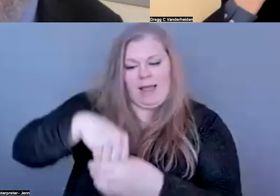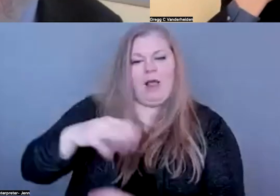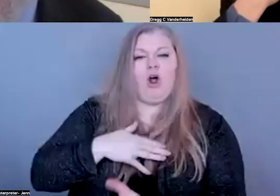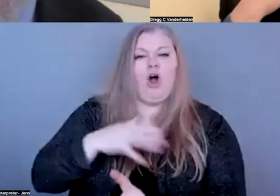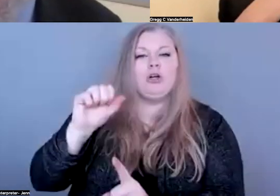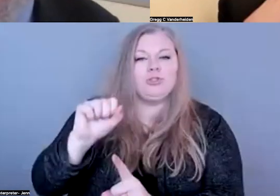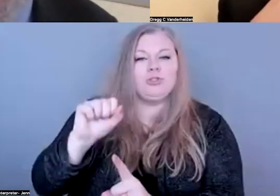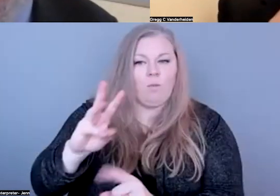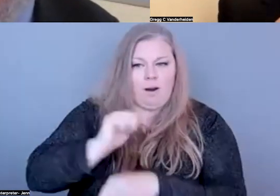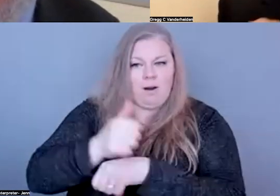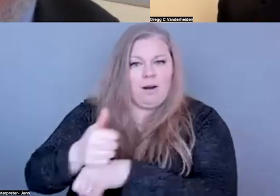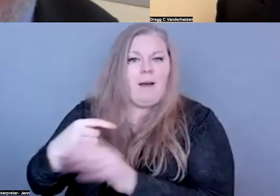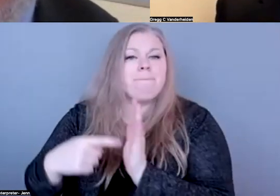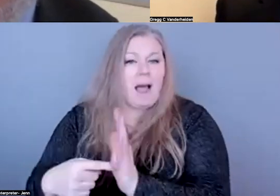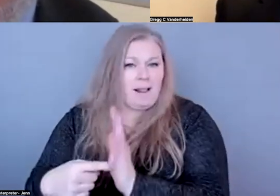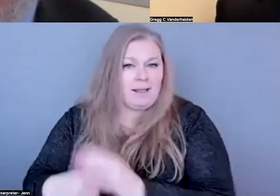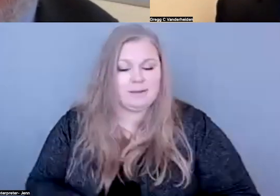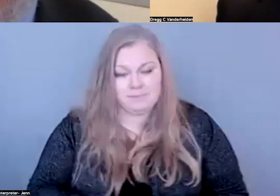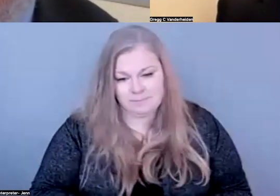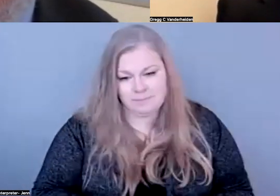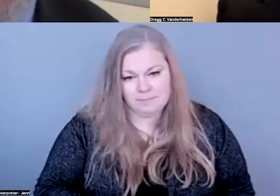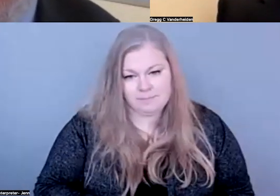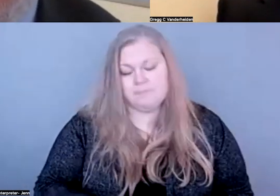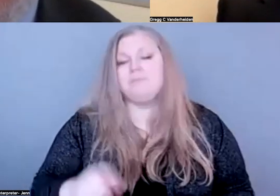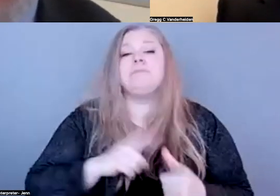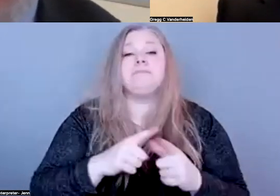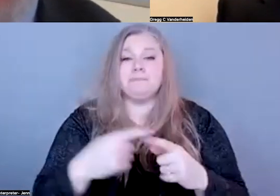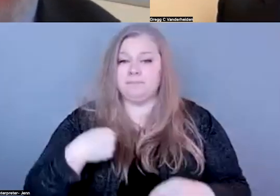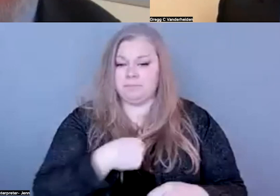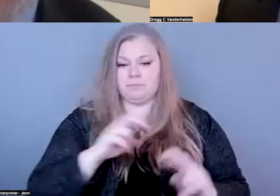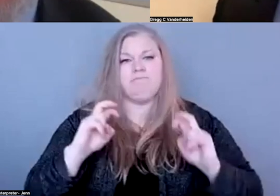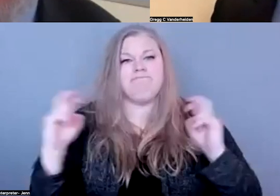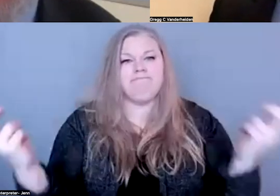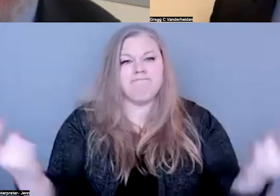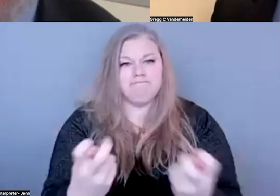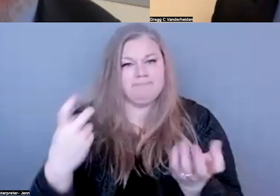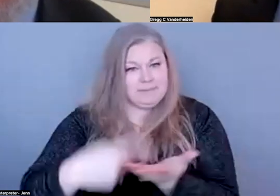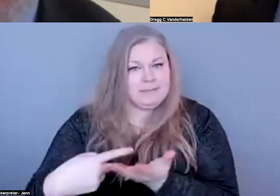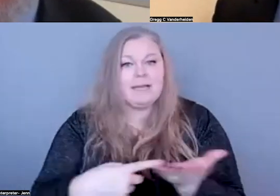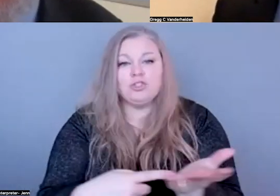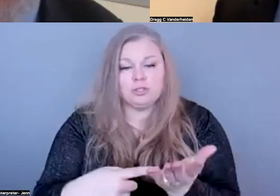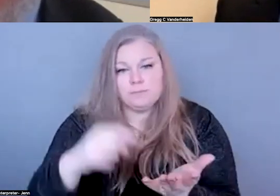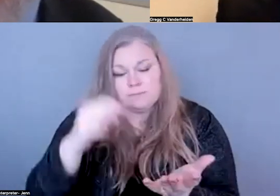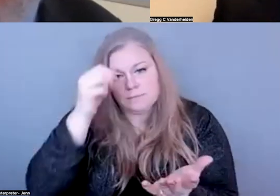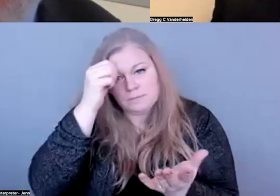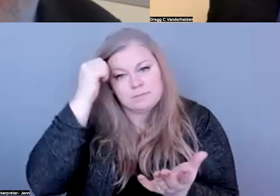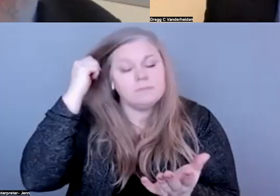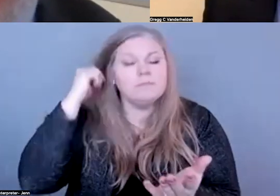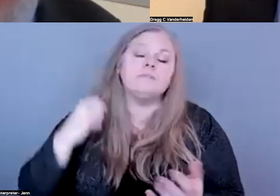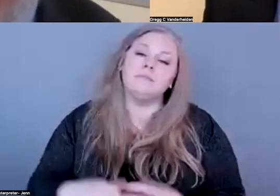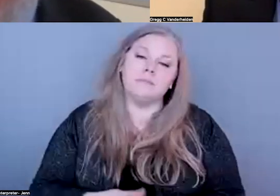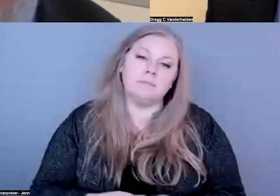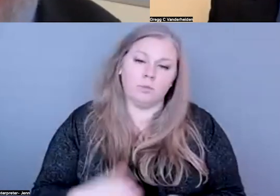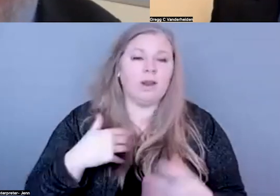We went on finally to a roundtable discussion and there were a lot of questions about